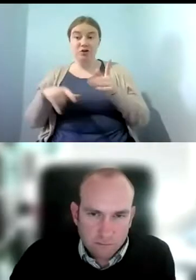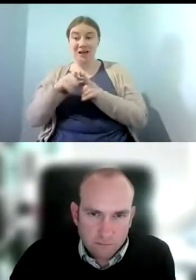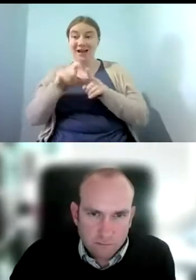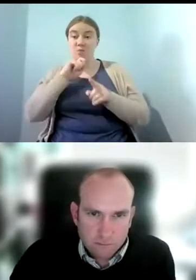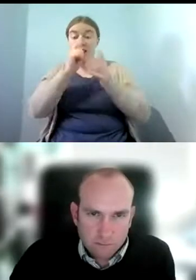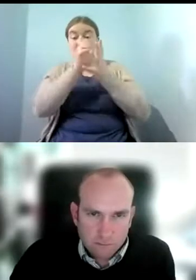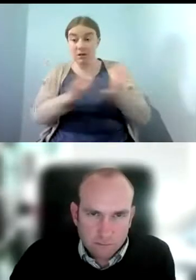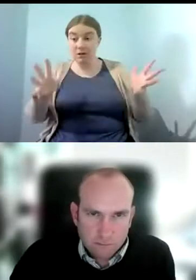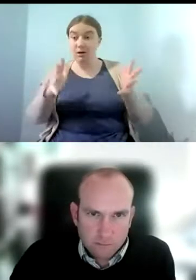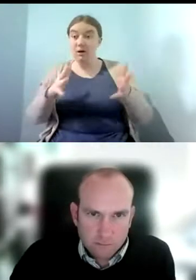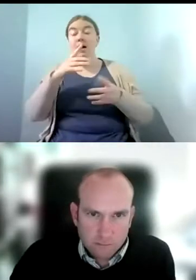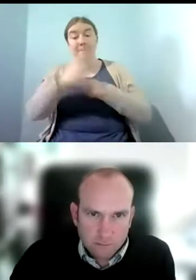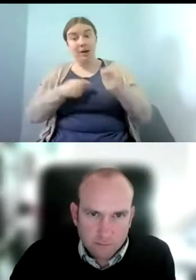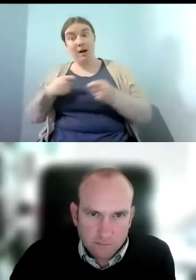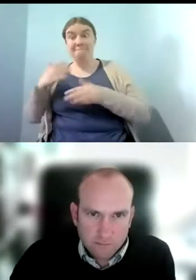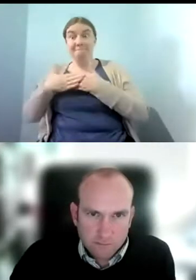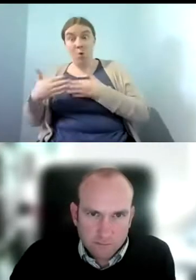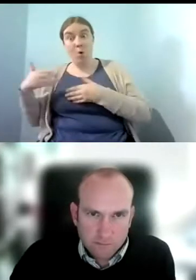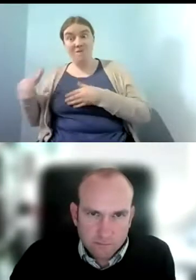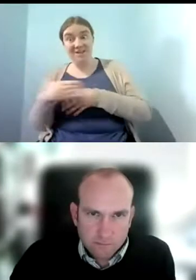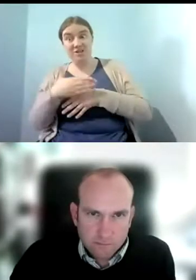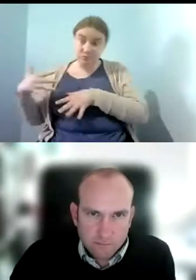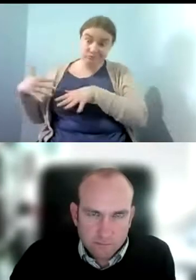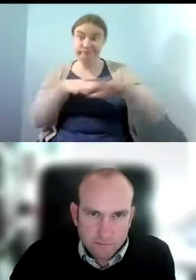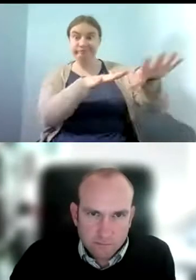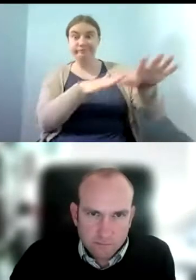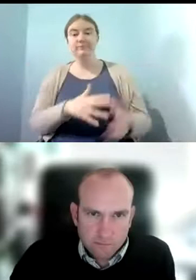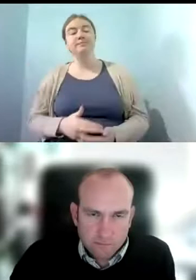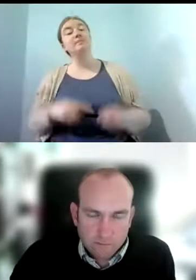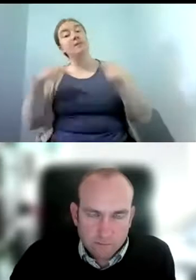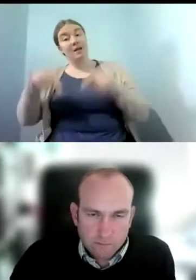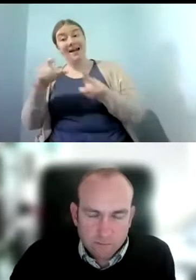other way that we'll monitor the success um in the diglis fish pass in particular there is another